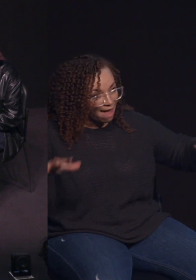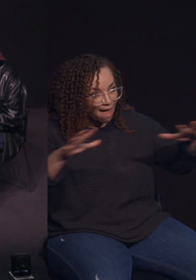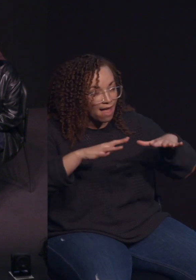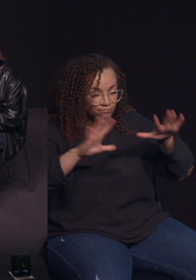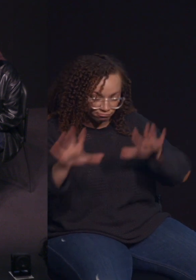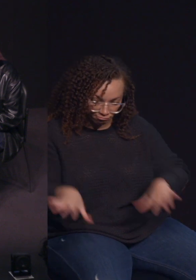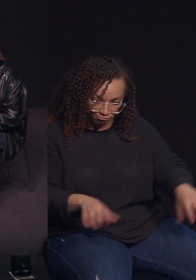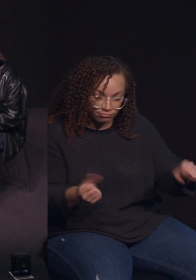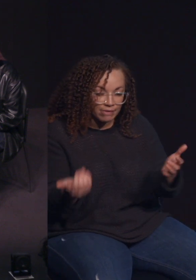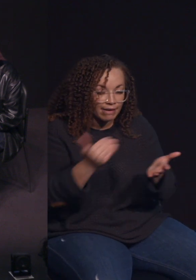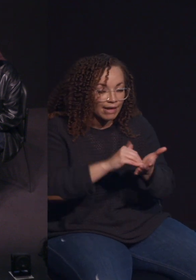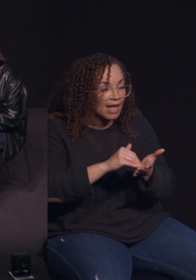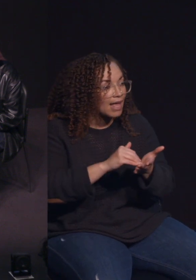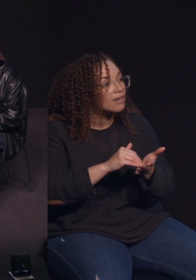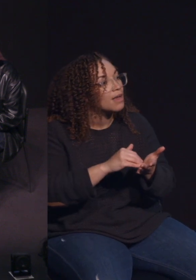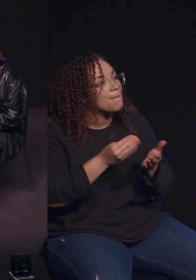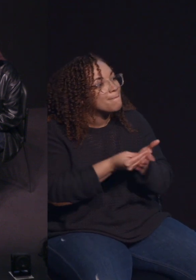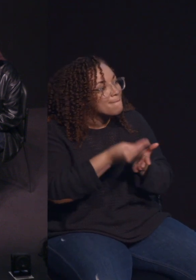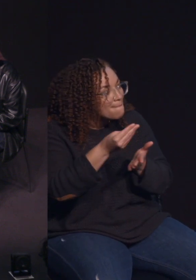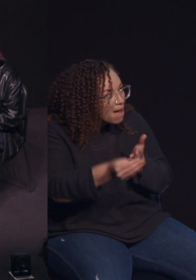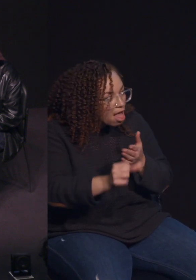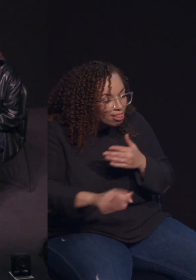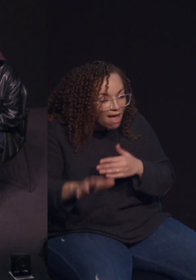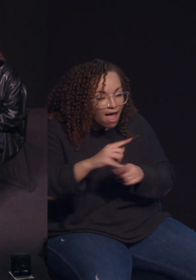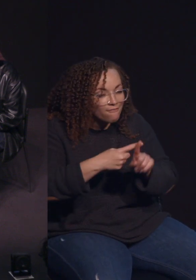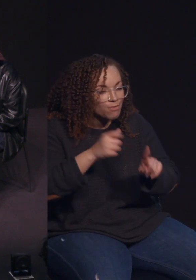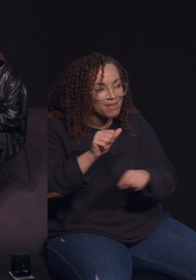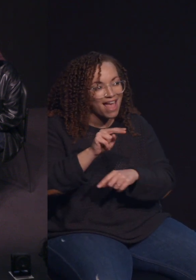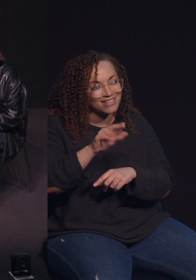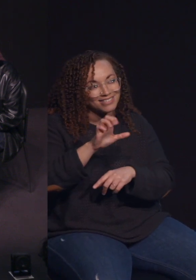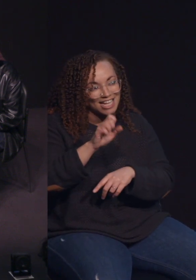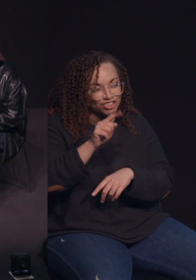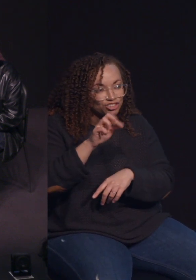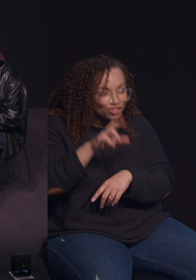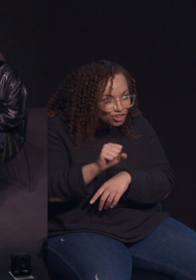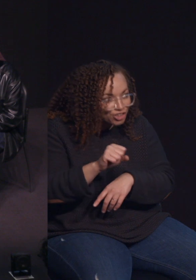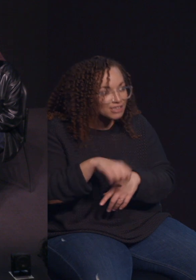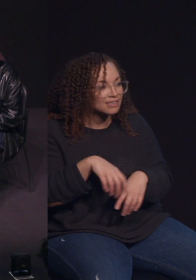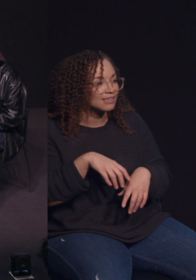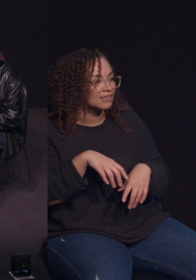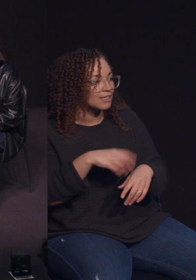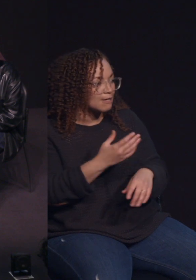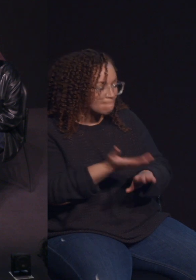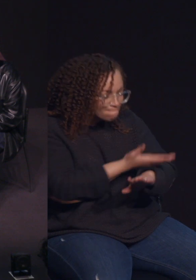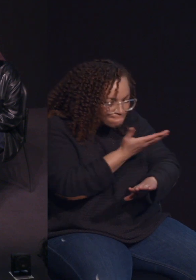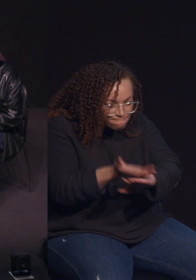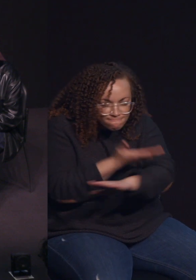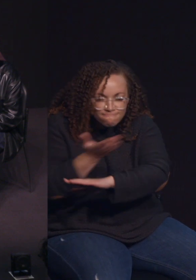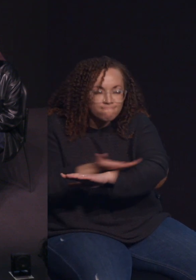are buying land and creating farms and I guess I'd love to hear because we talk a lot about the statistics but,